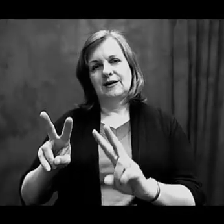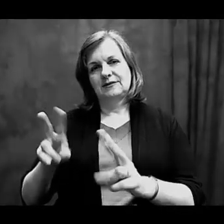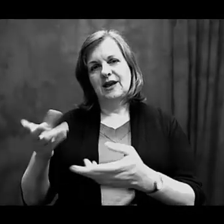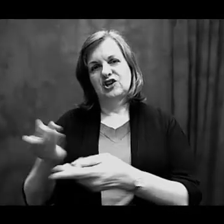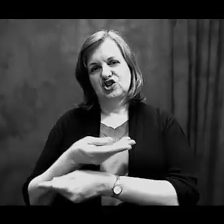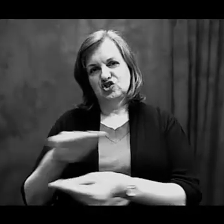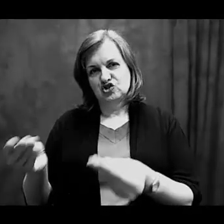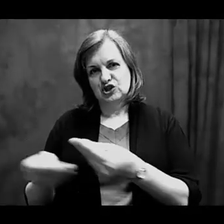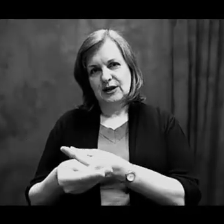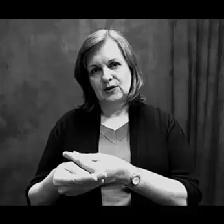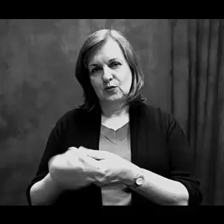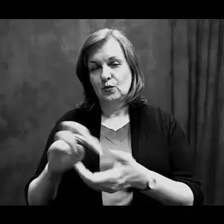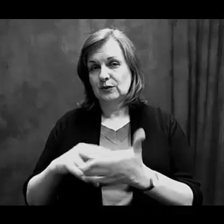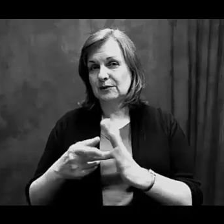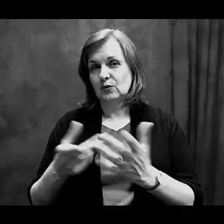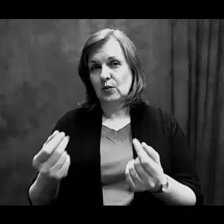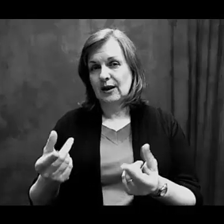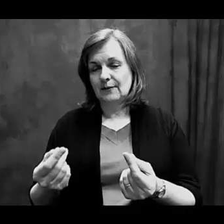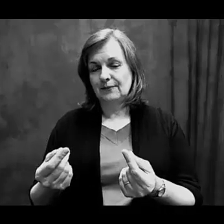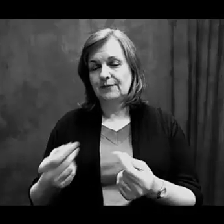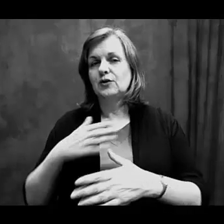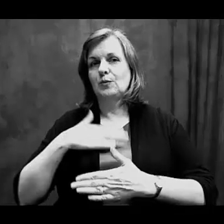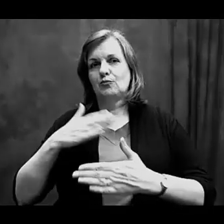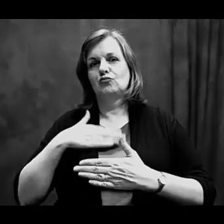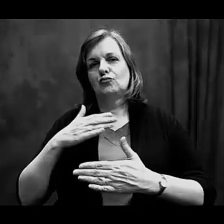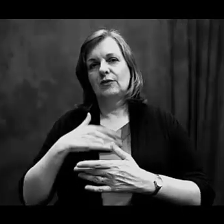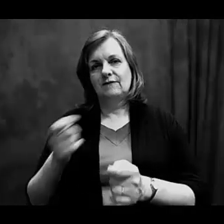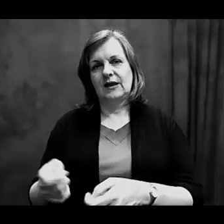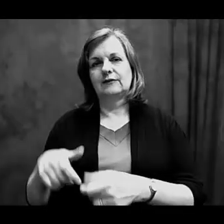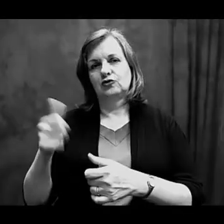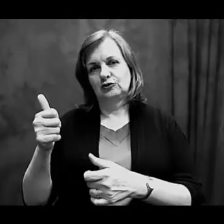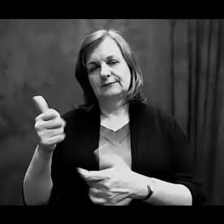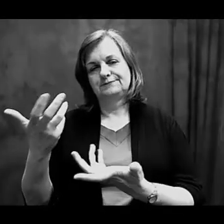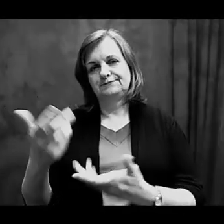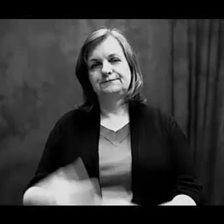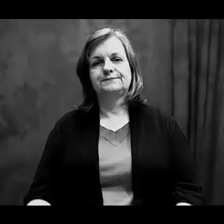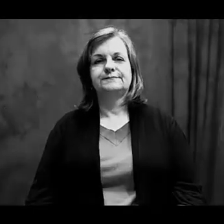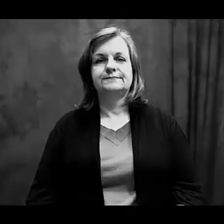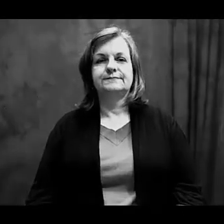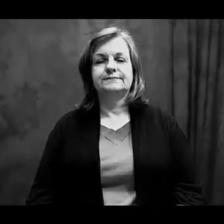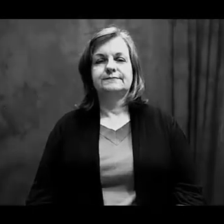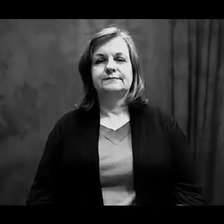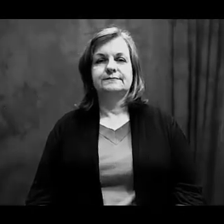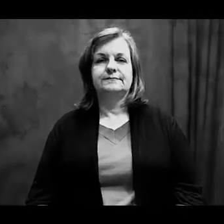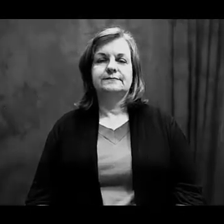as low pH which means you need to increase